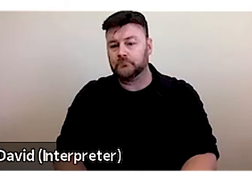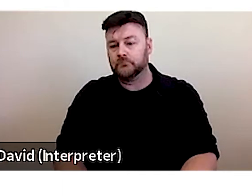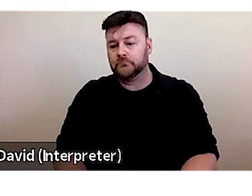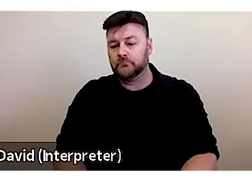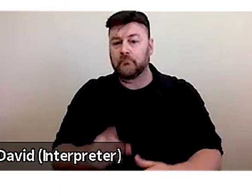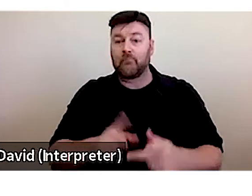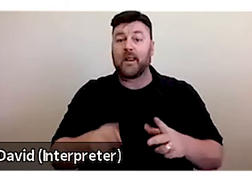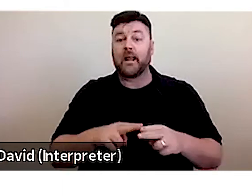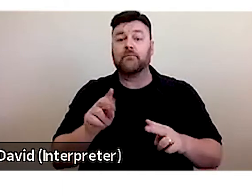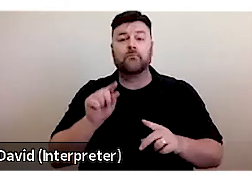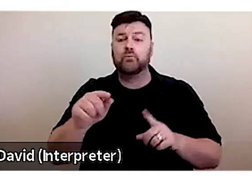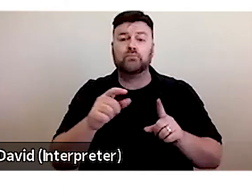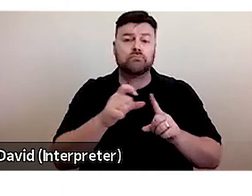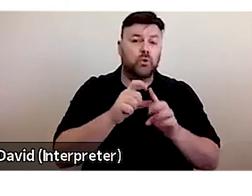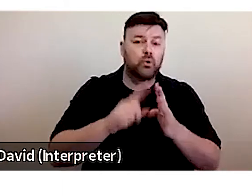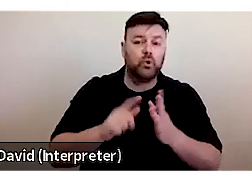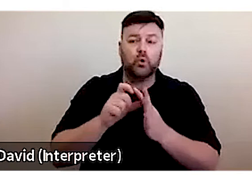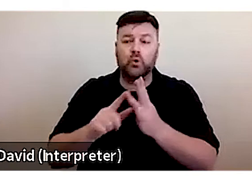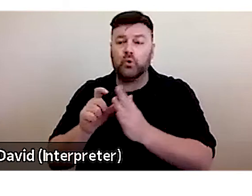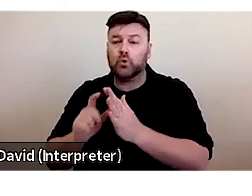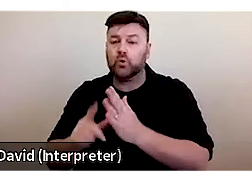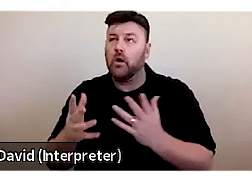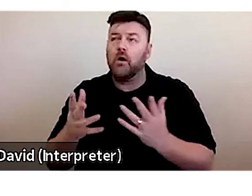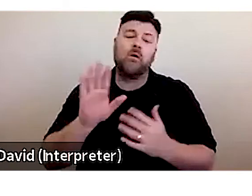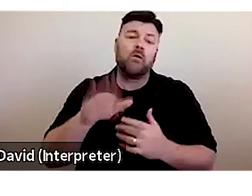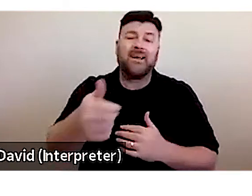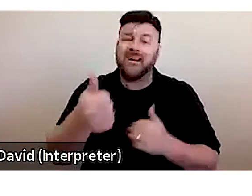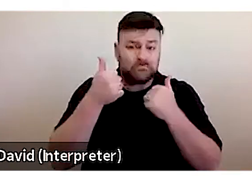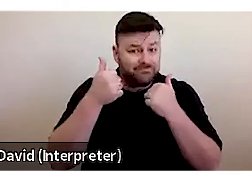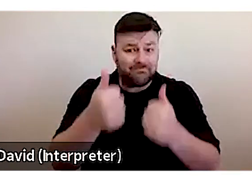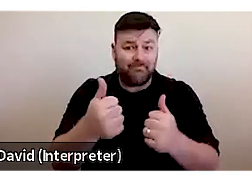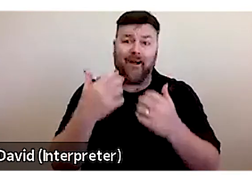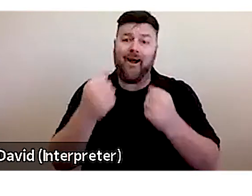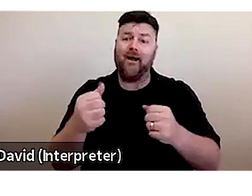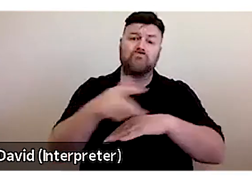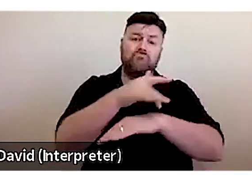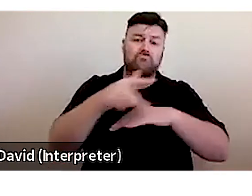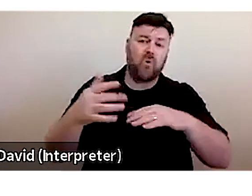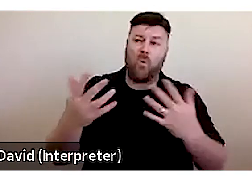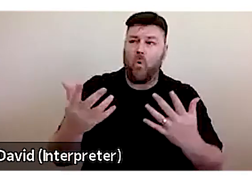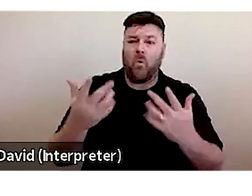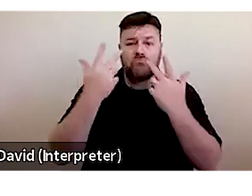It's great to have Aboriginal shows but if that is the only time